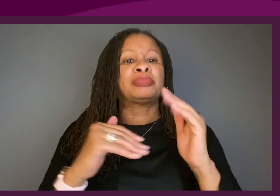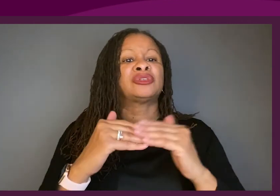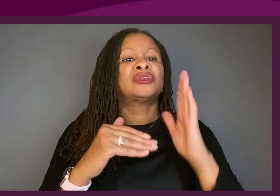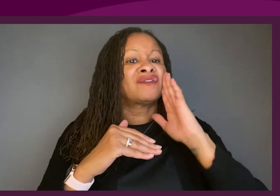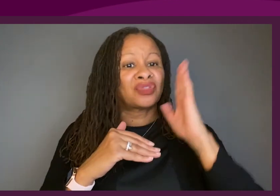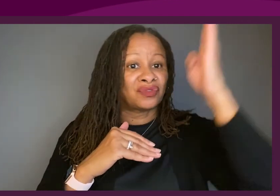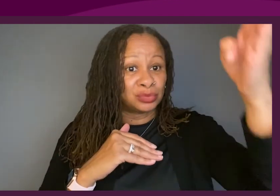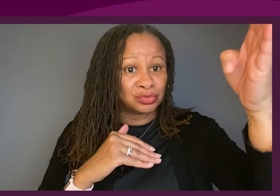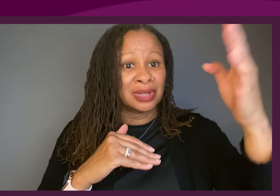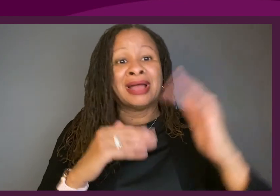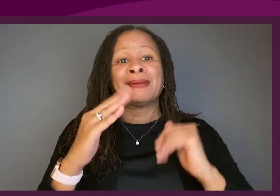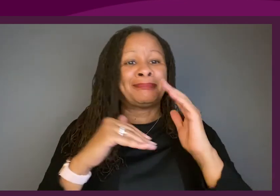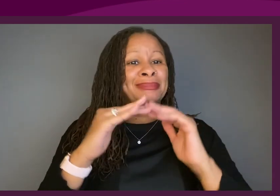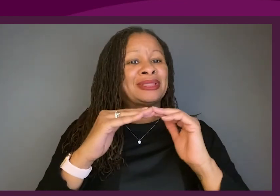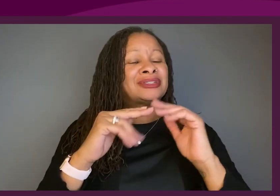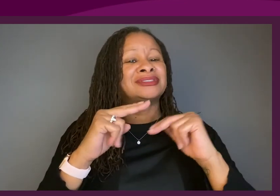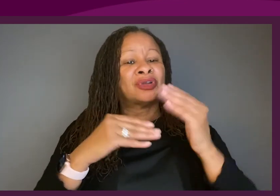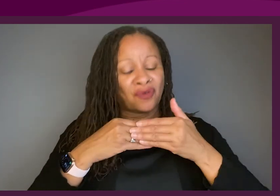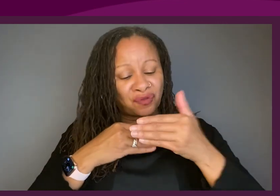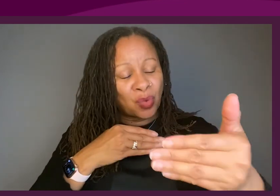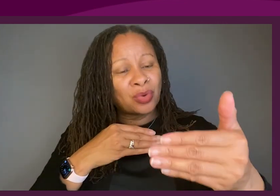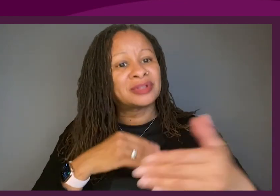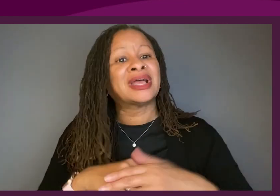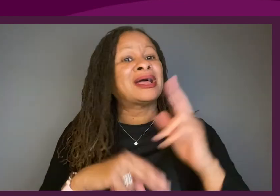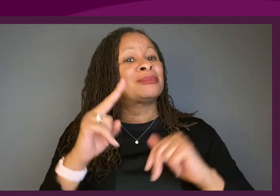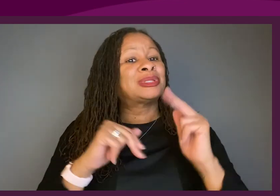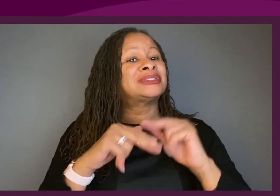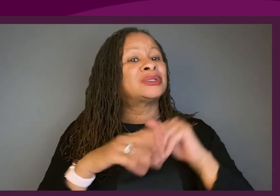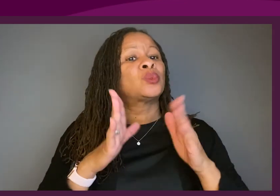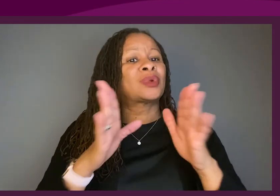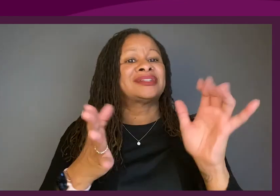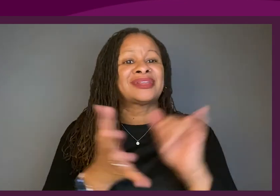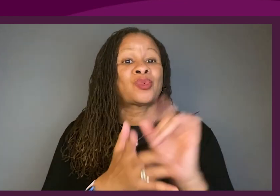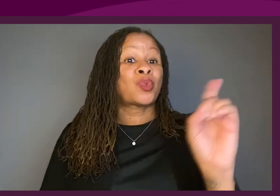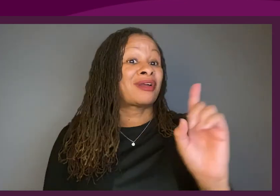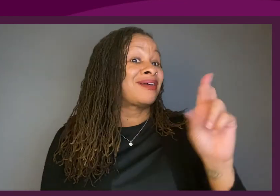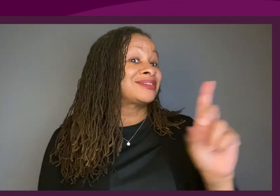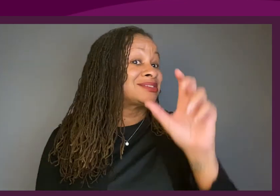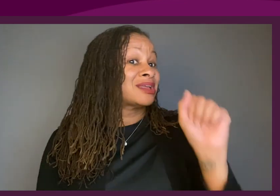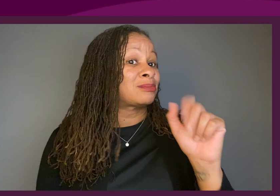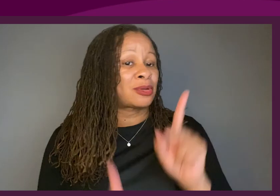Our knowledge, our lived experience, and particularly the lived experience of those of us who have